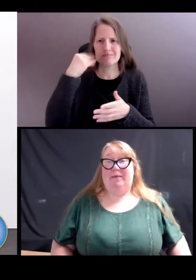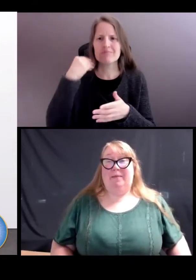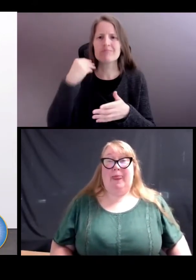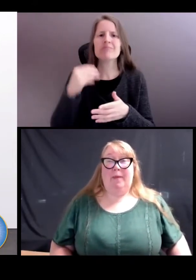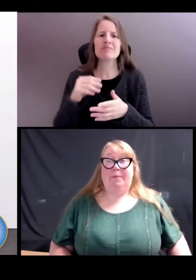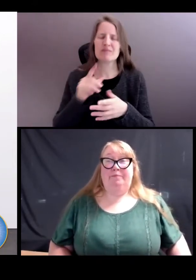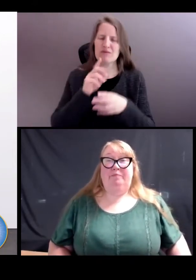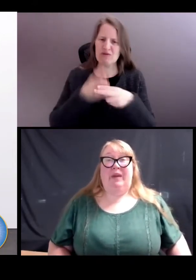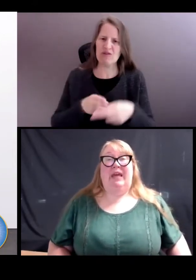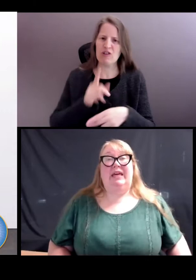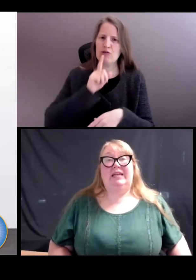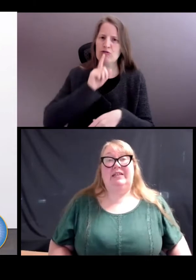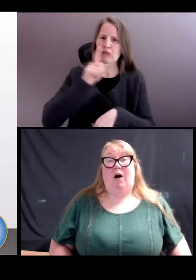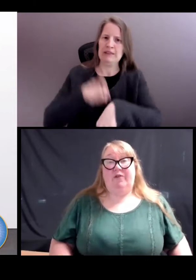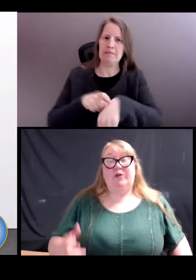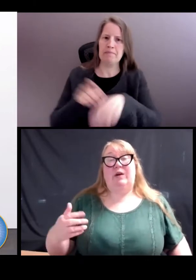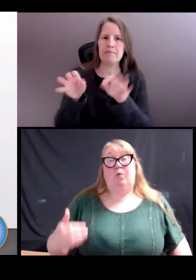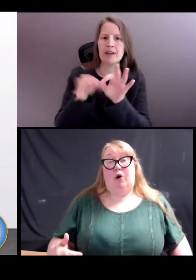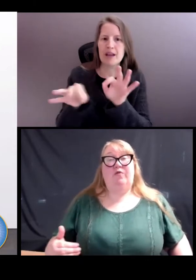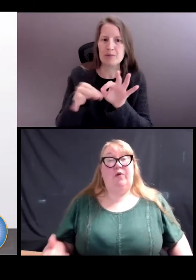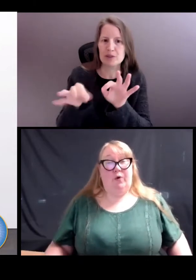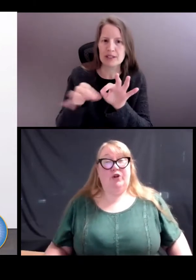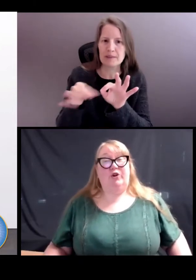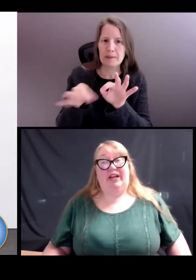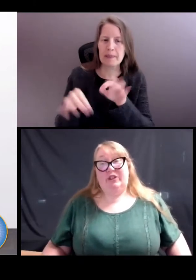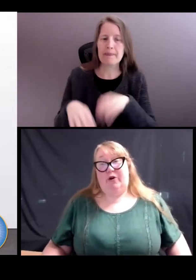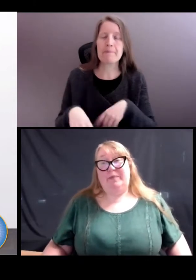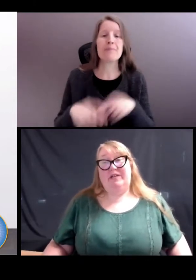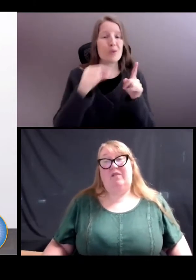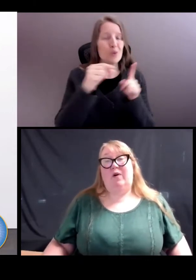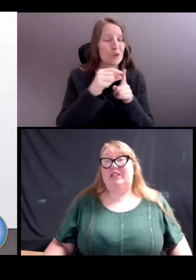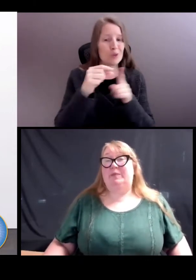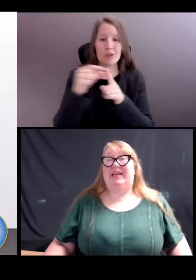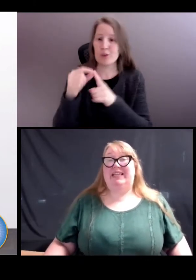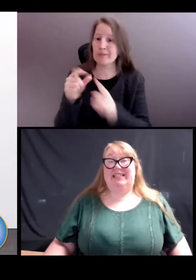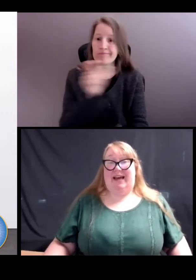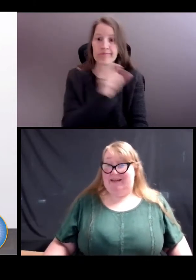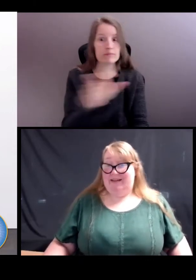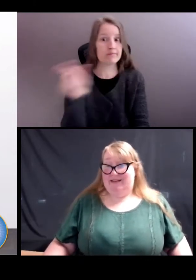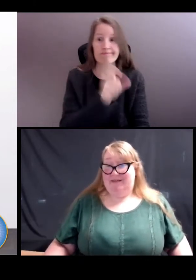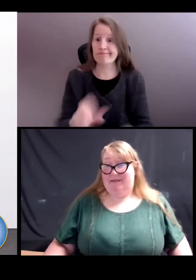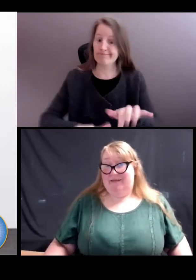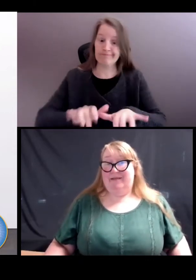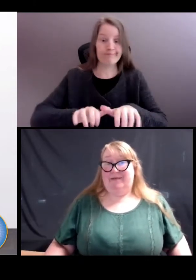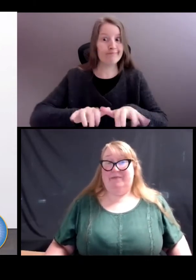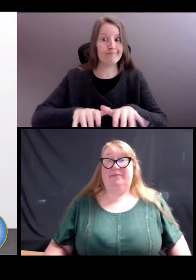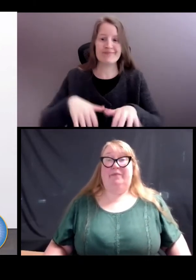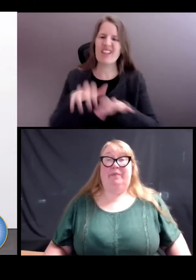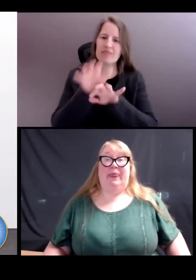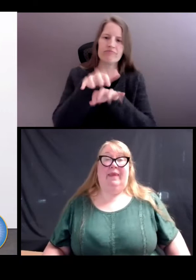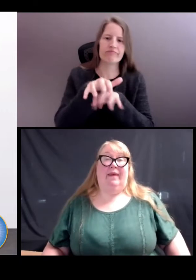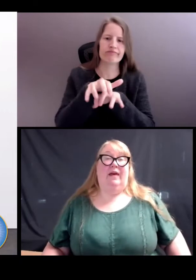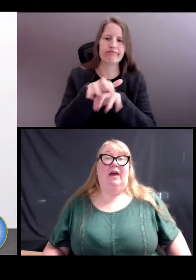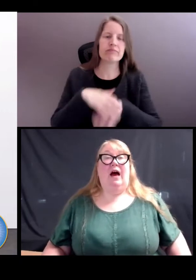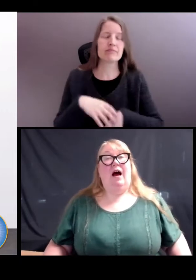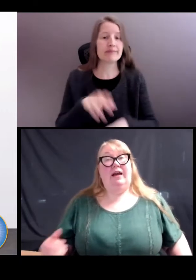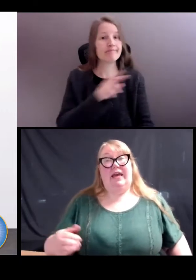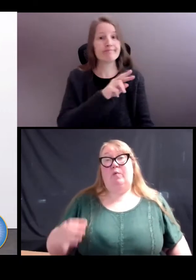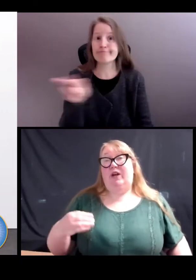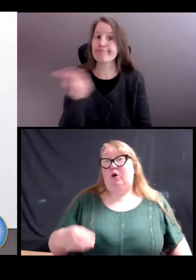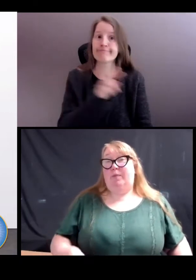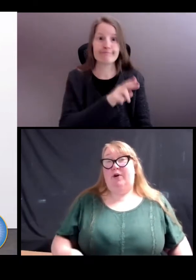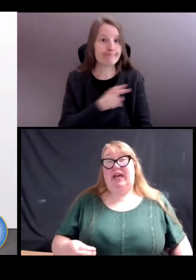It offers a word for word transcript of what is being said Again, when you are bringing